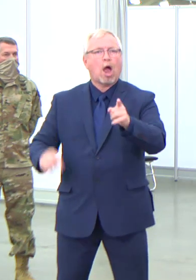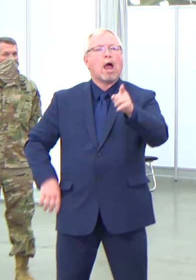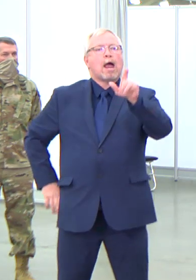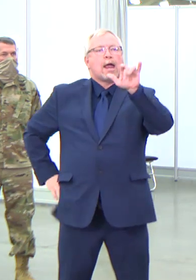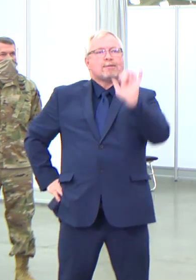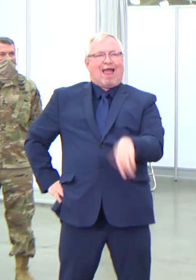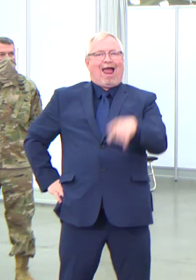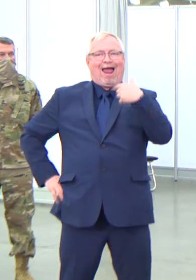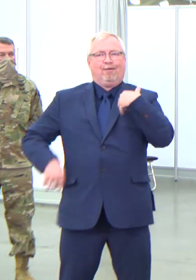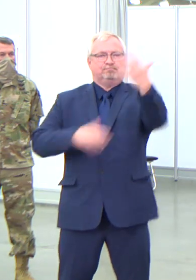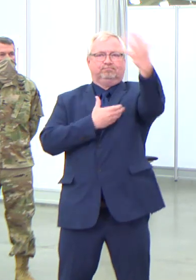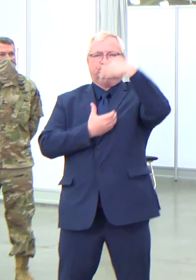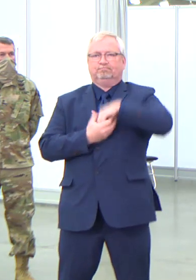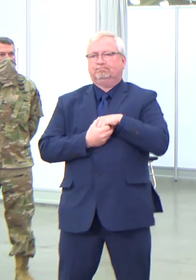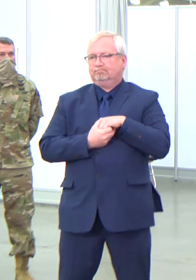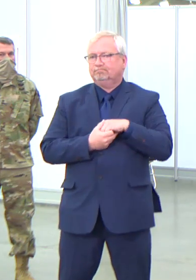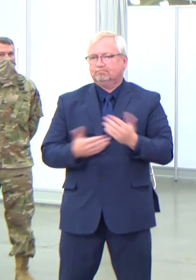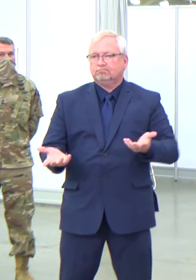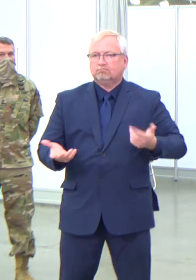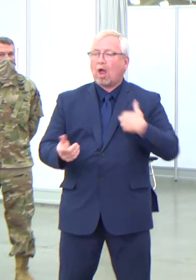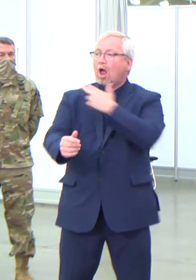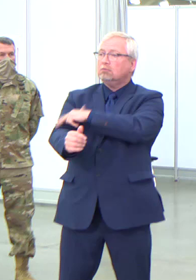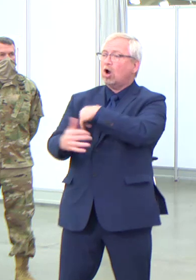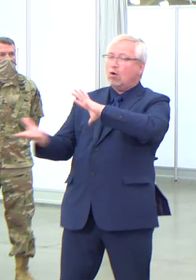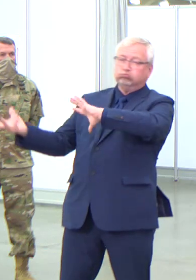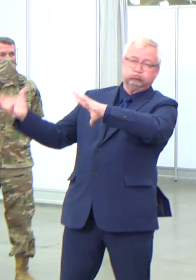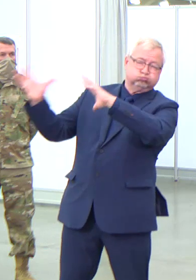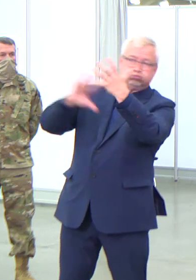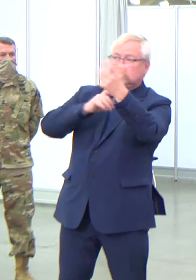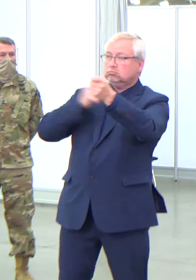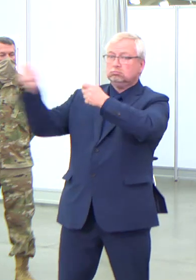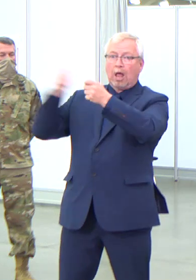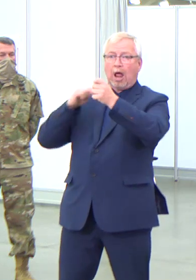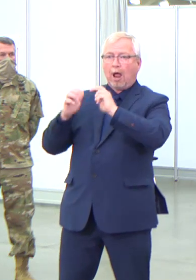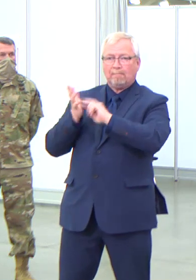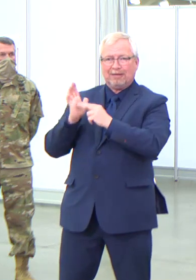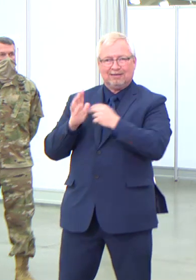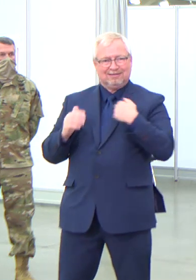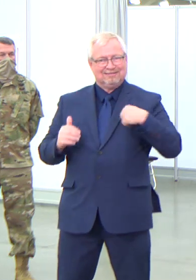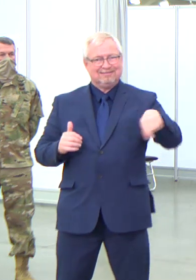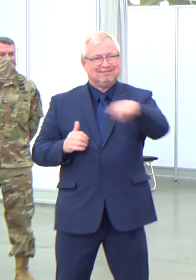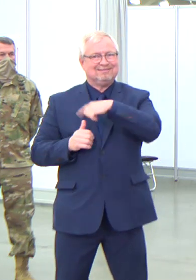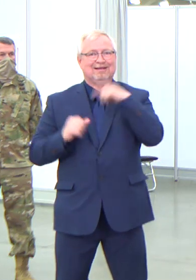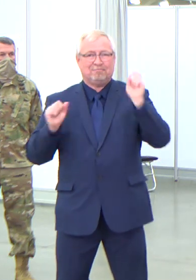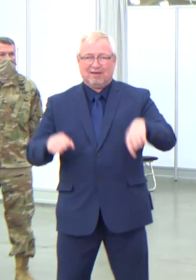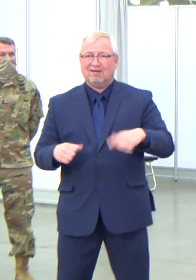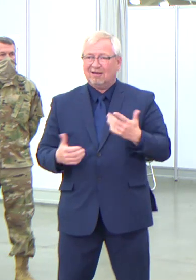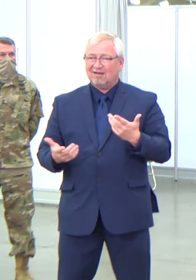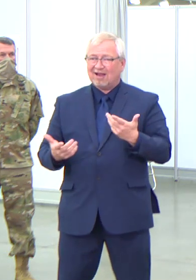systems were to become overwhelmed, the mortality of this virus would go sharply up, and hospitals would have a difficult time